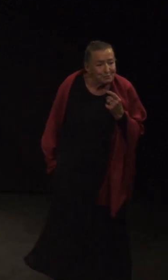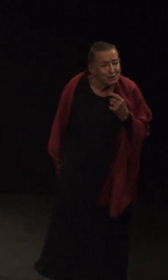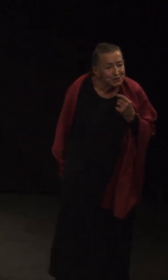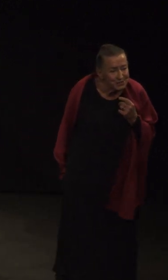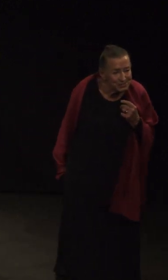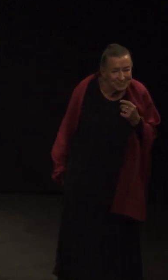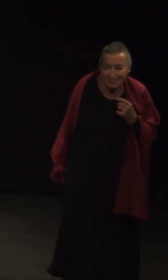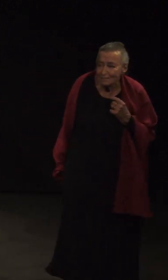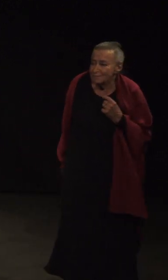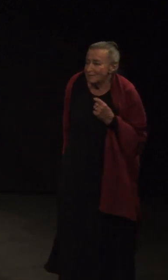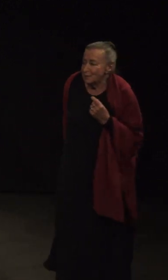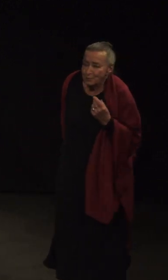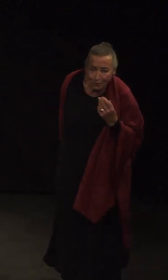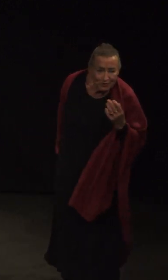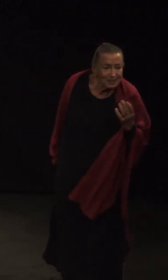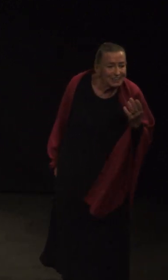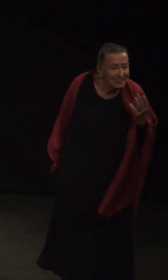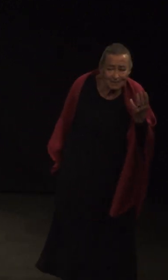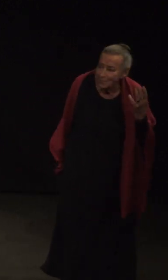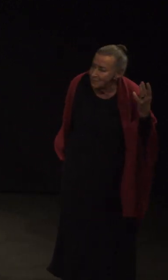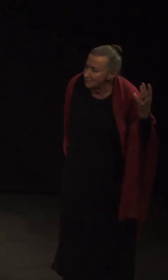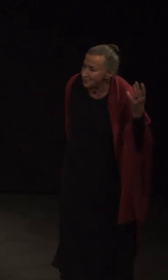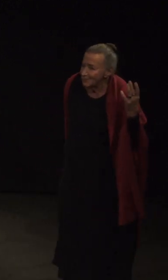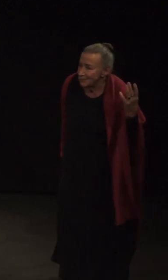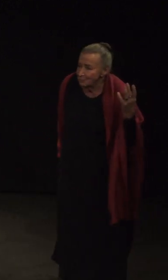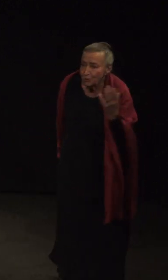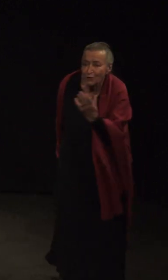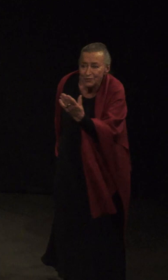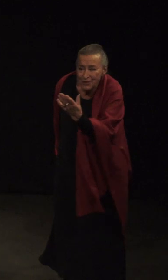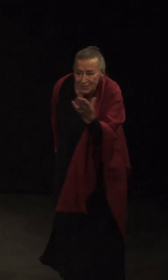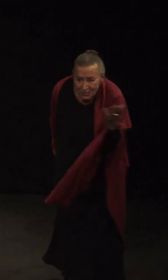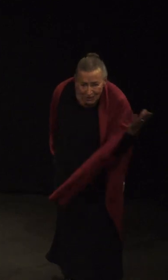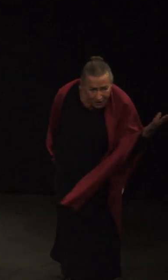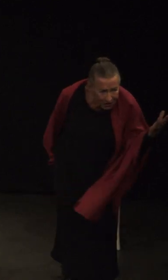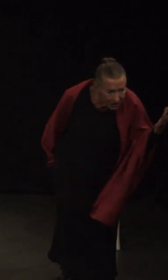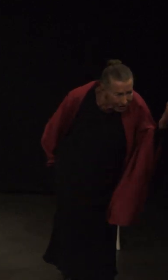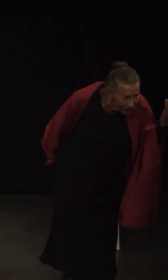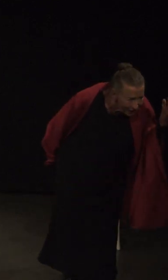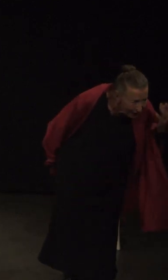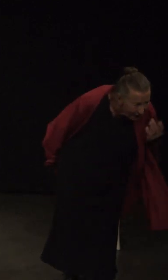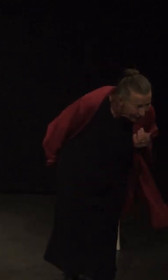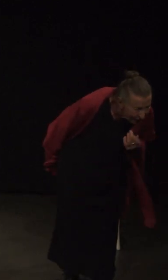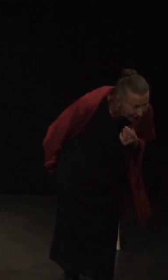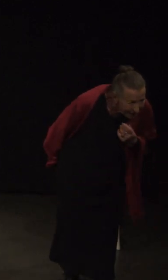Under a birch that grew nearby, was a massive anthill.